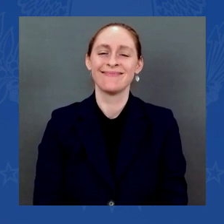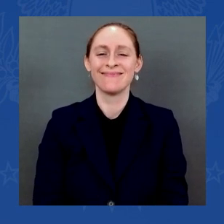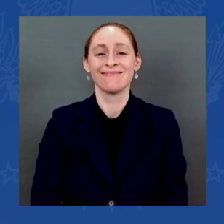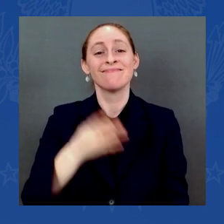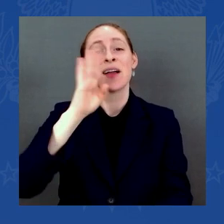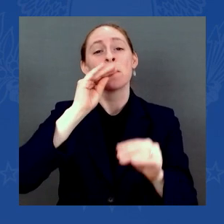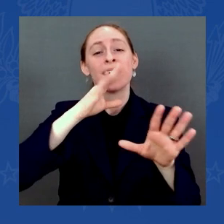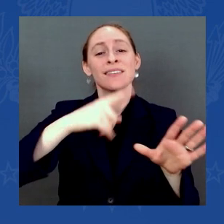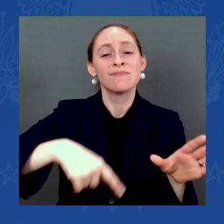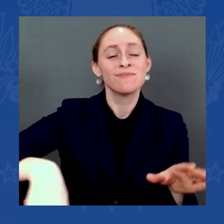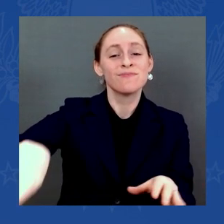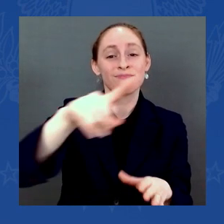Thank you.